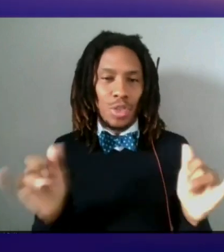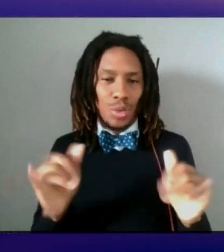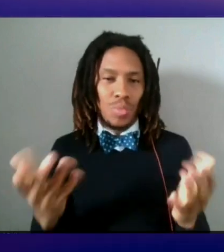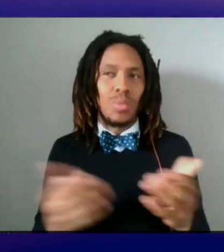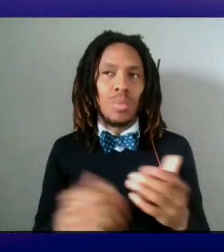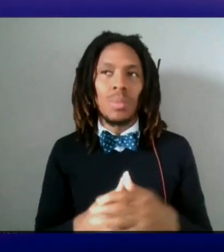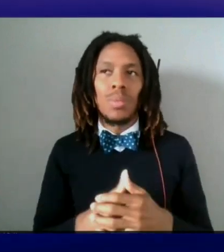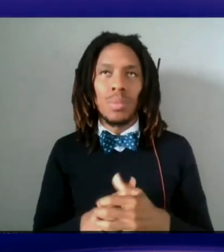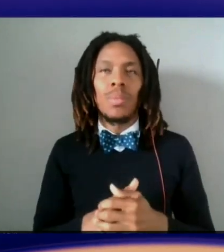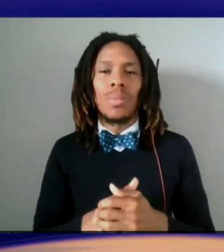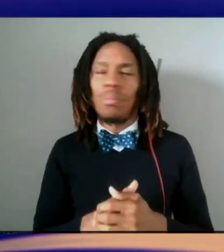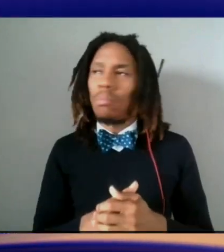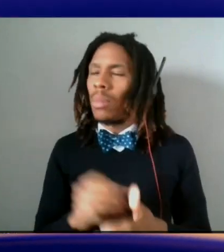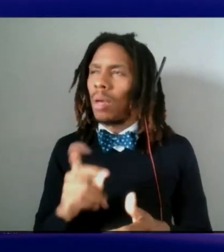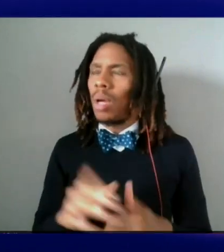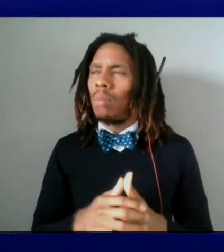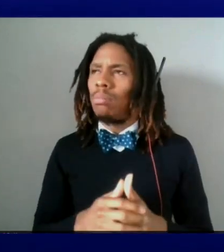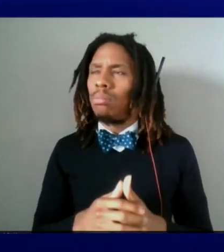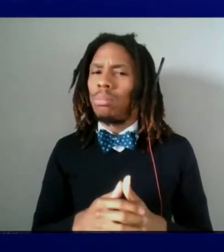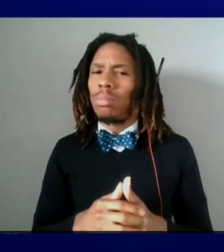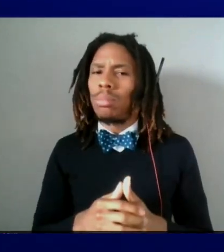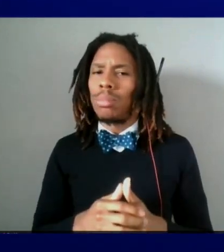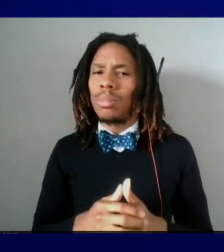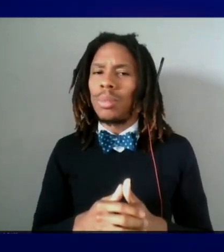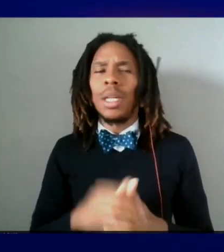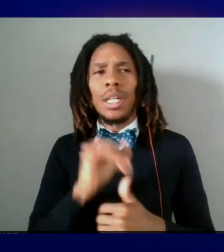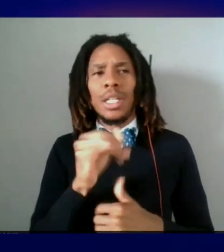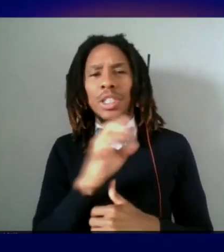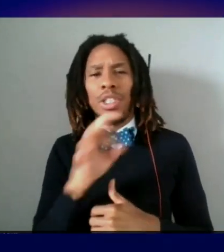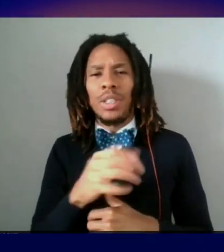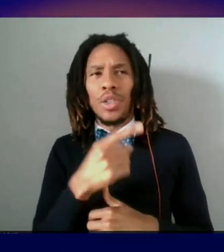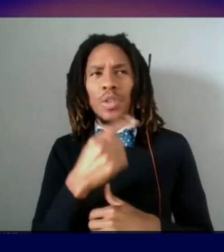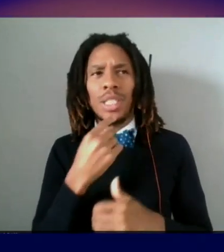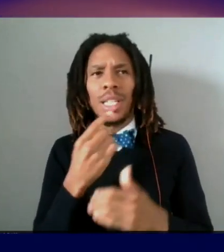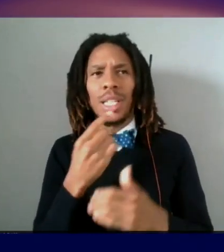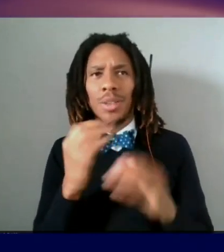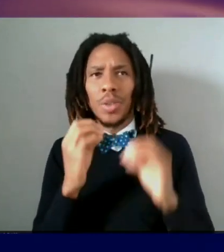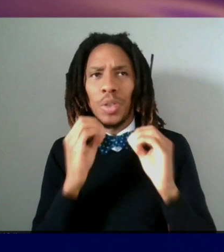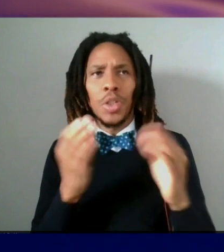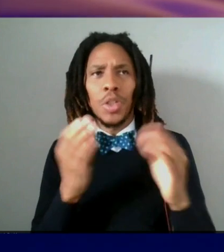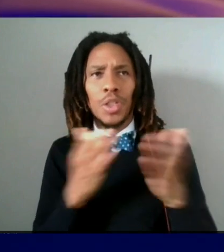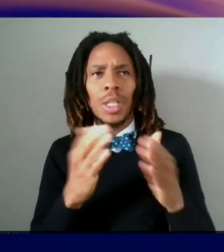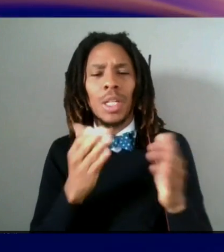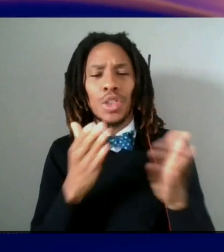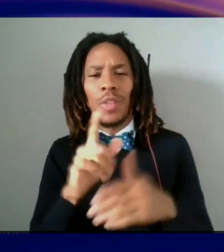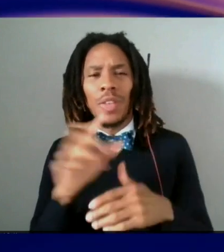Okay. So you said serverless, which is a great lead-in. But let's go a little bit deeper on that.